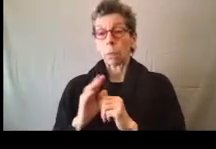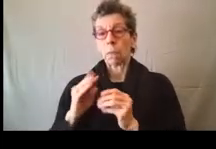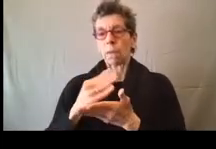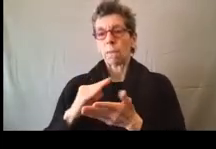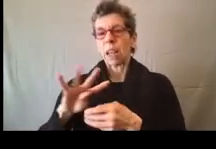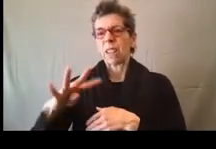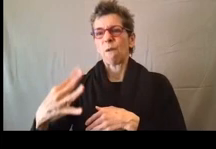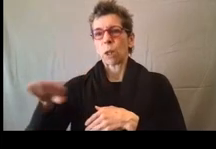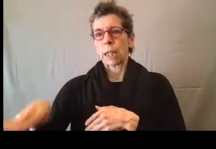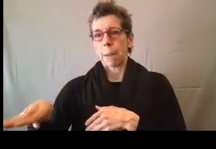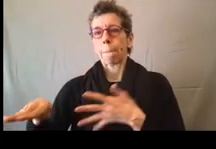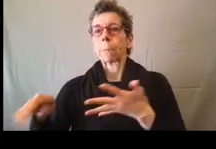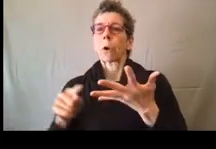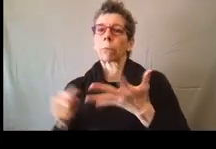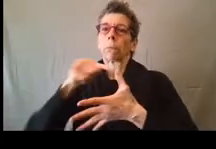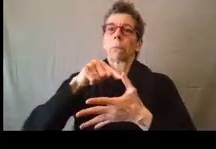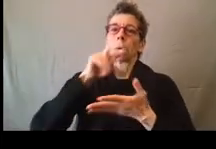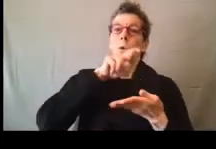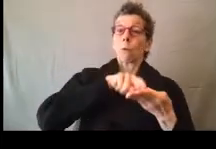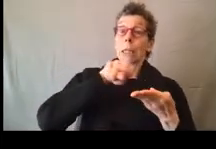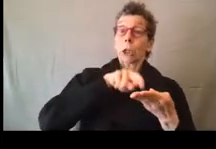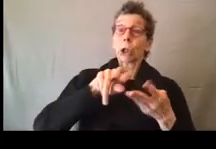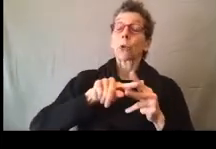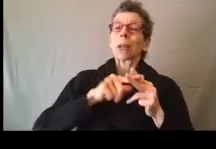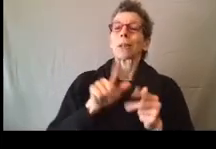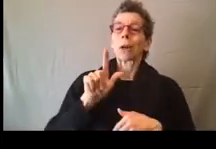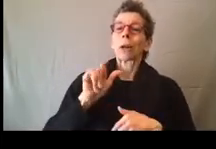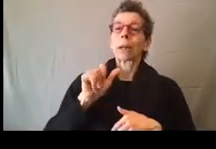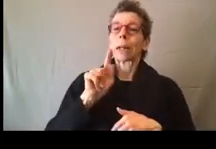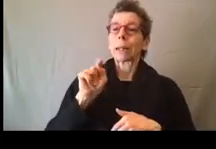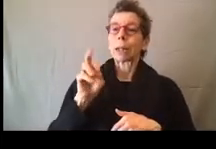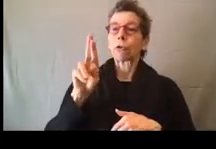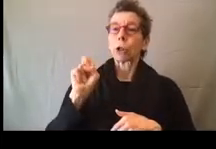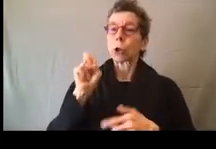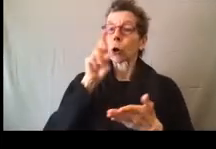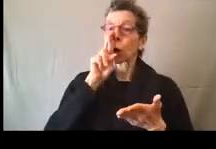back with research. We started with literature review on small businesses and ADA implementation.